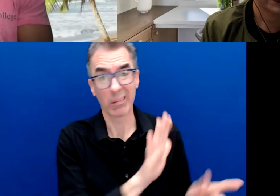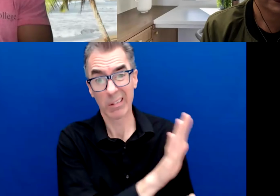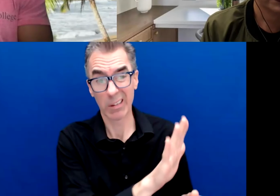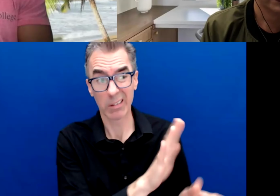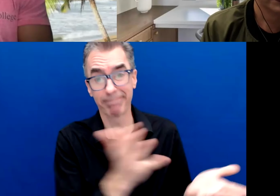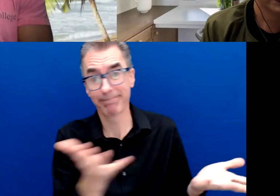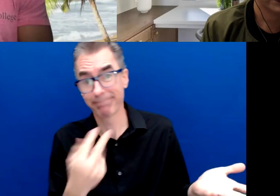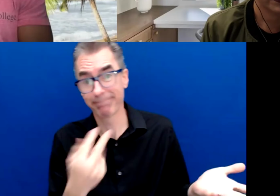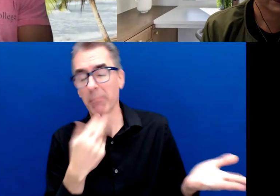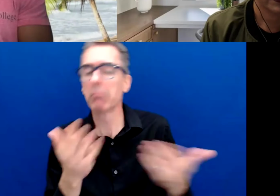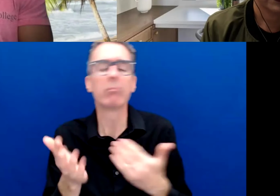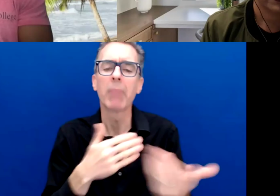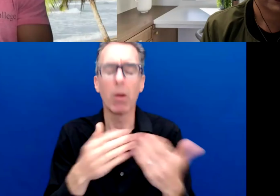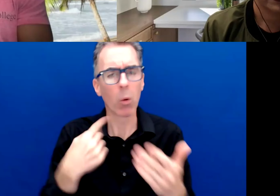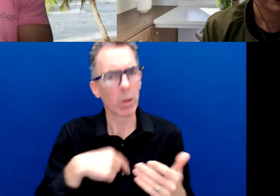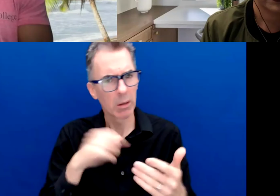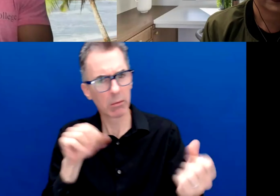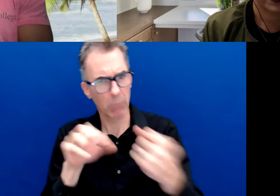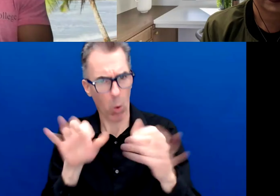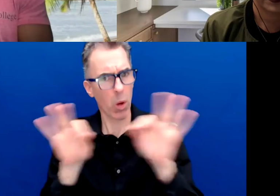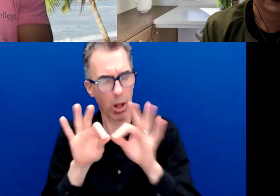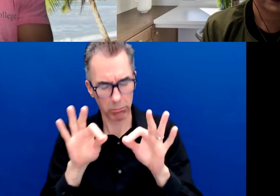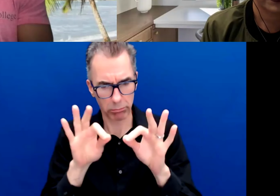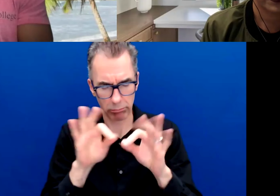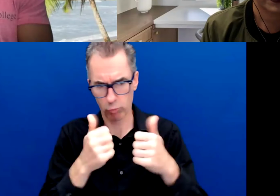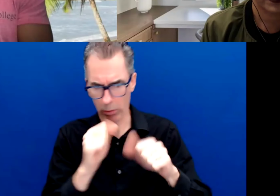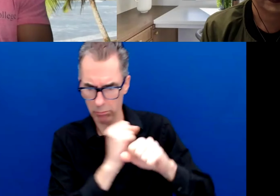and problem solve and put our best foot forward. And,